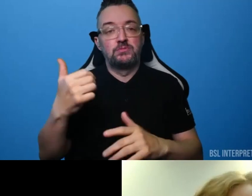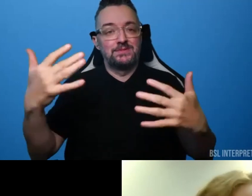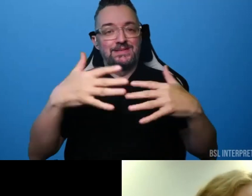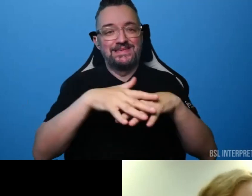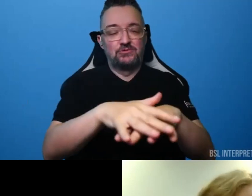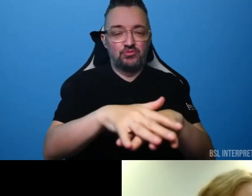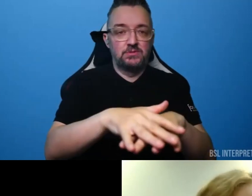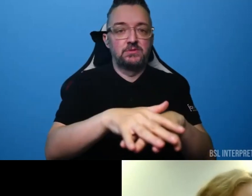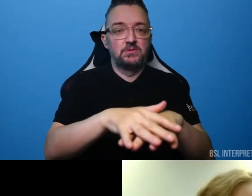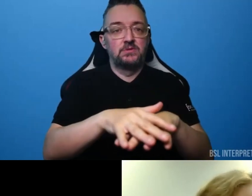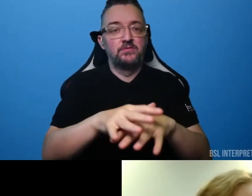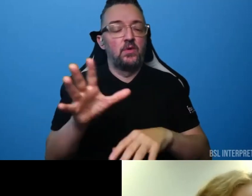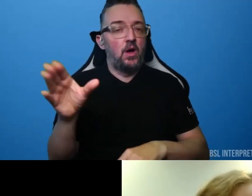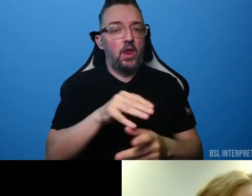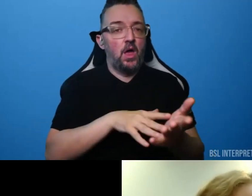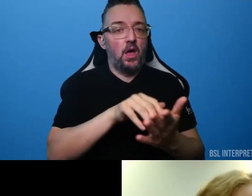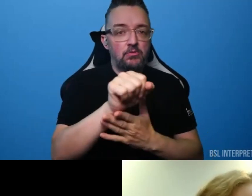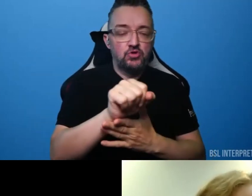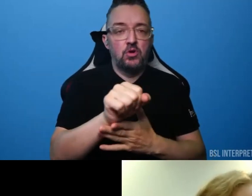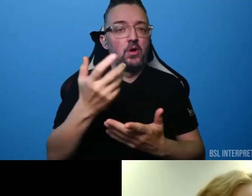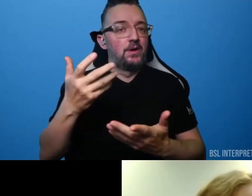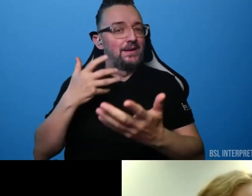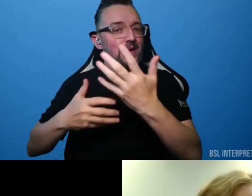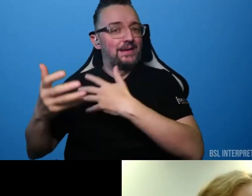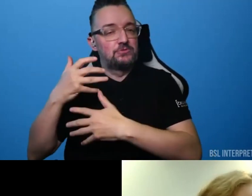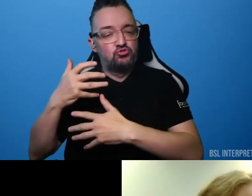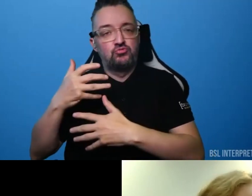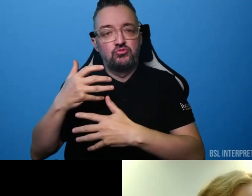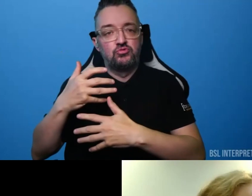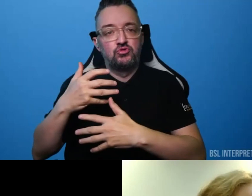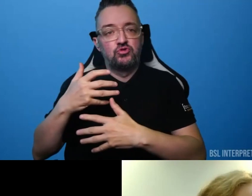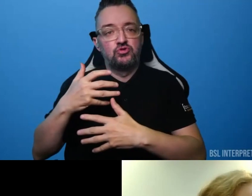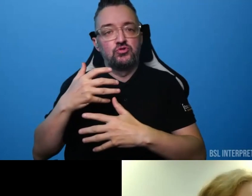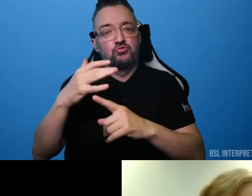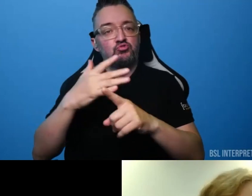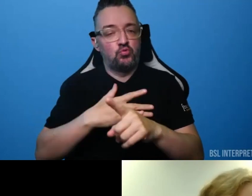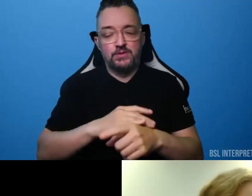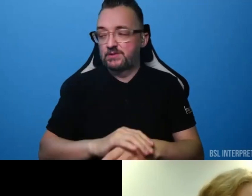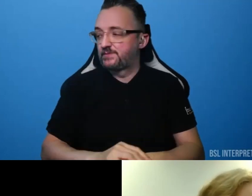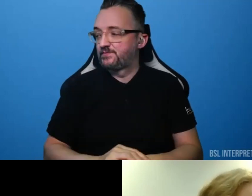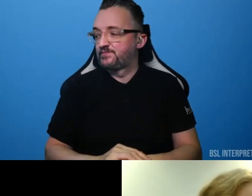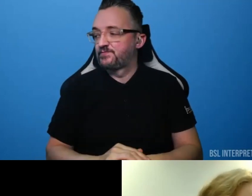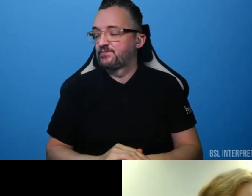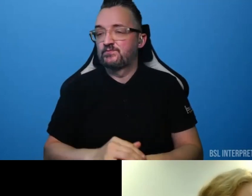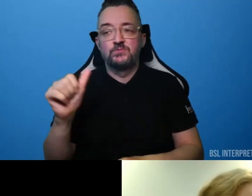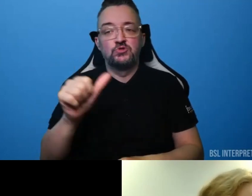that all cultural and heritage organizations present our stories and it shouldn't be something which becomes isolated,